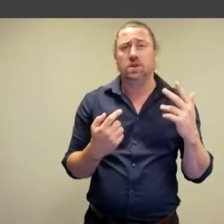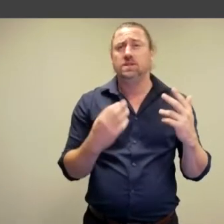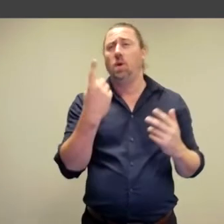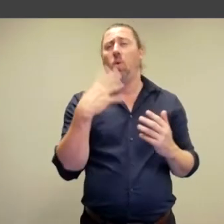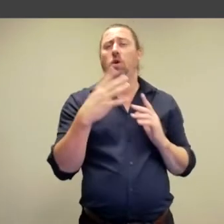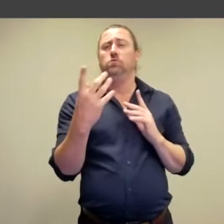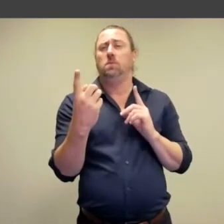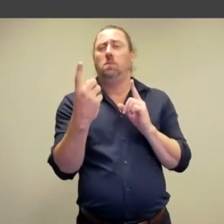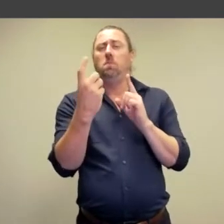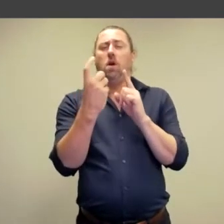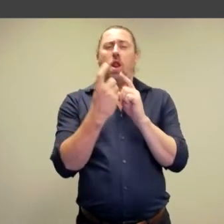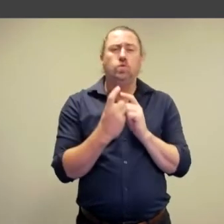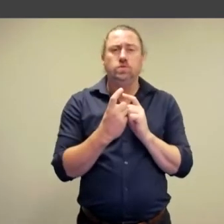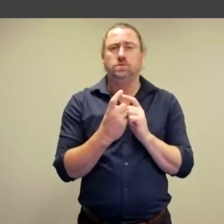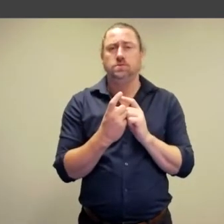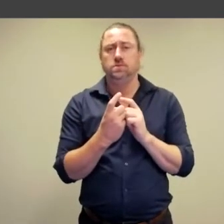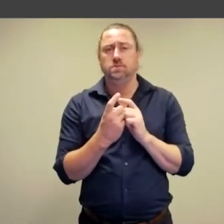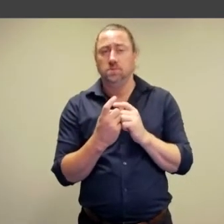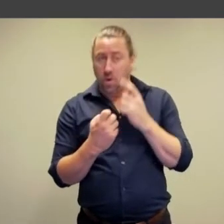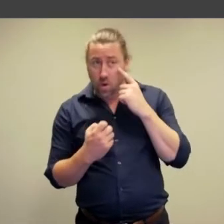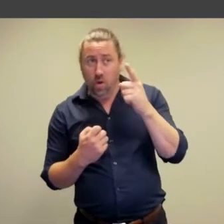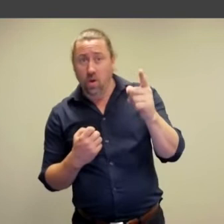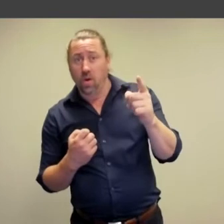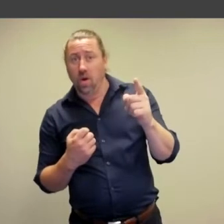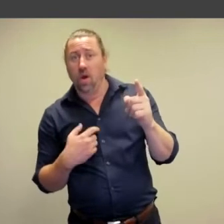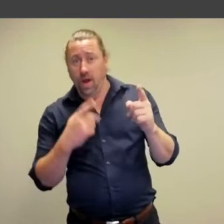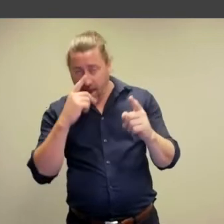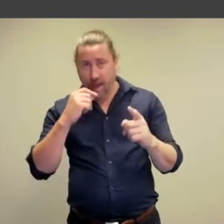me.